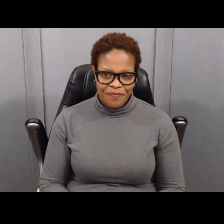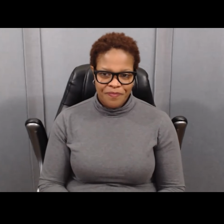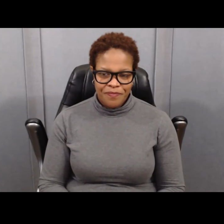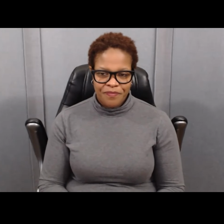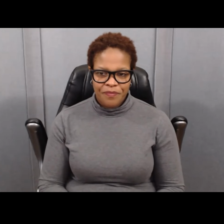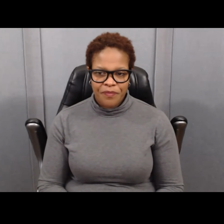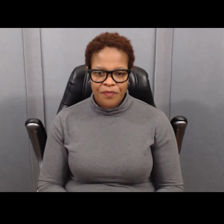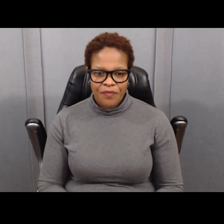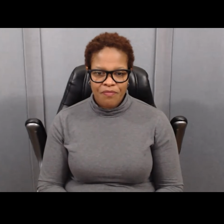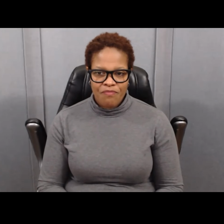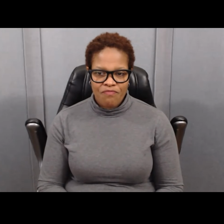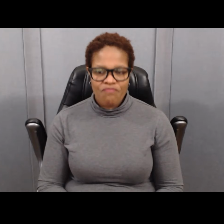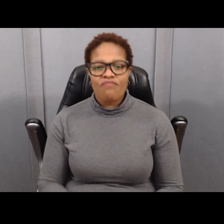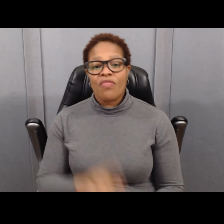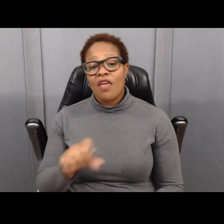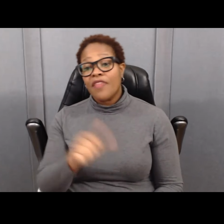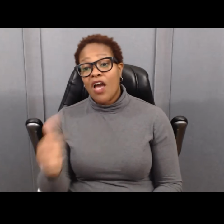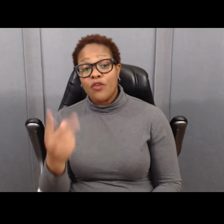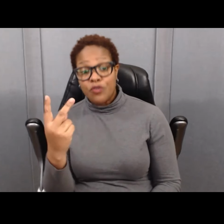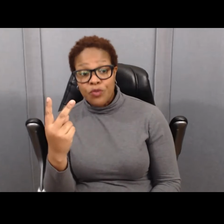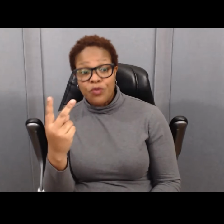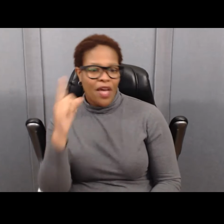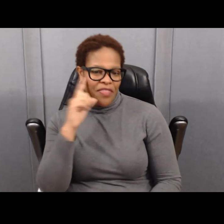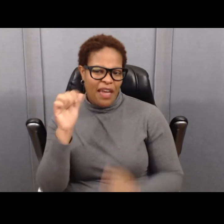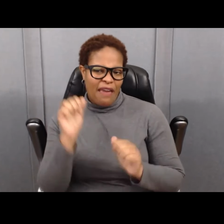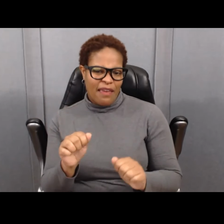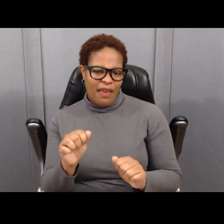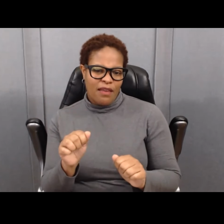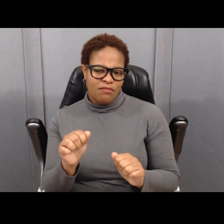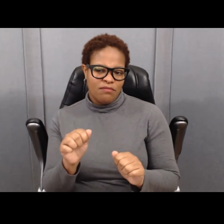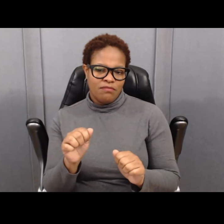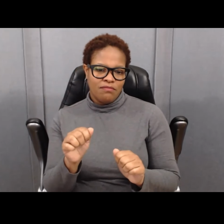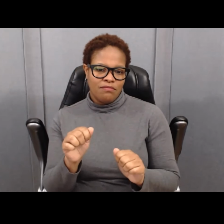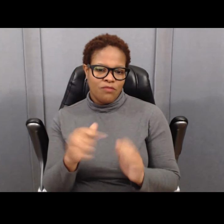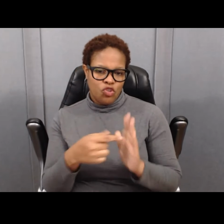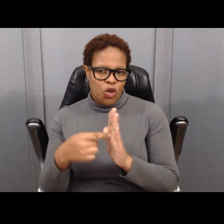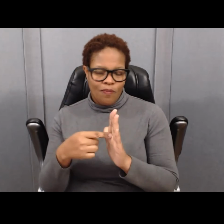The other two I think I can kind of put together, so the next part of the process is the mix, the audio mix,